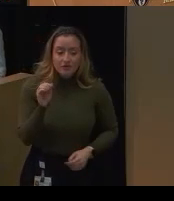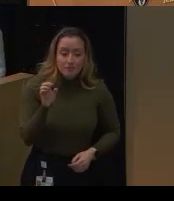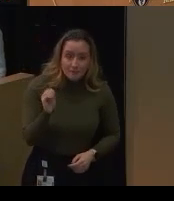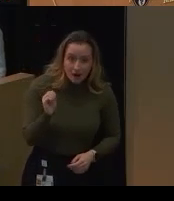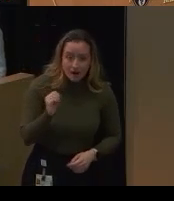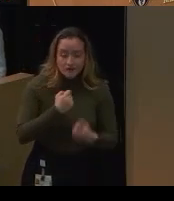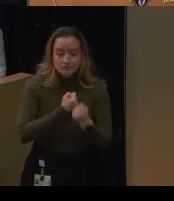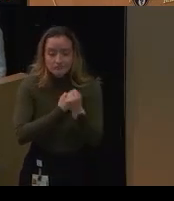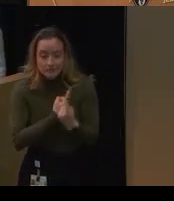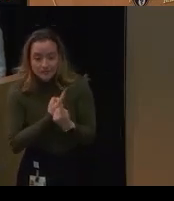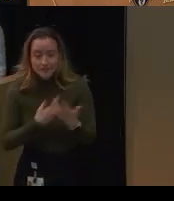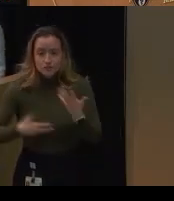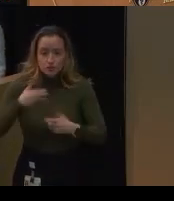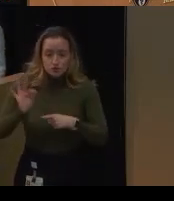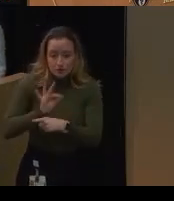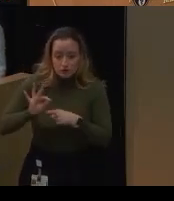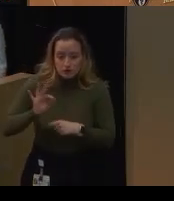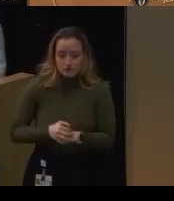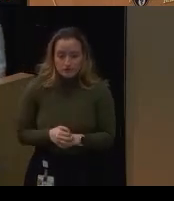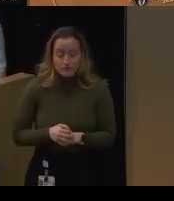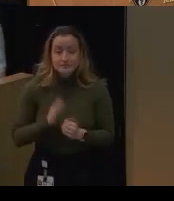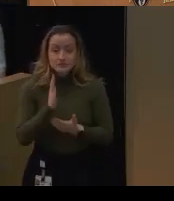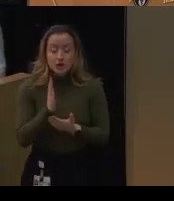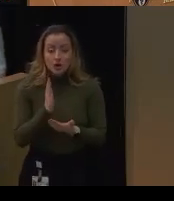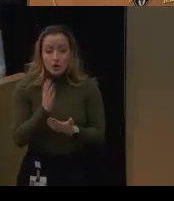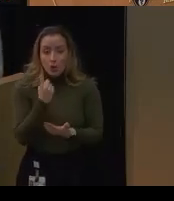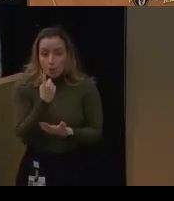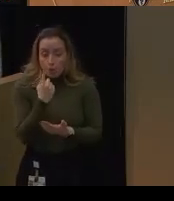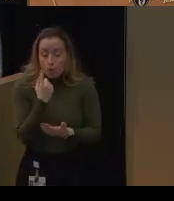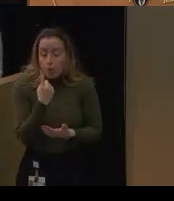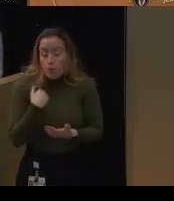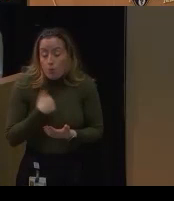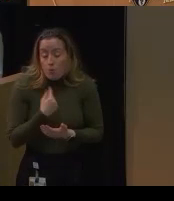non-fiction groups seem to outperform the other groups and we did find one significant difference